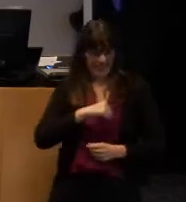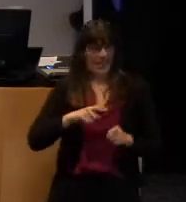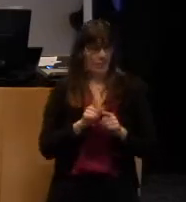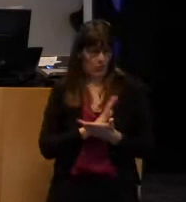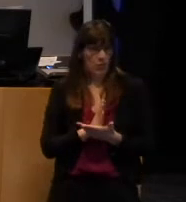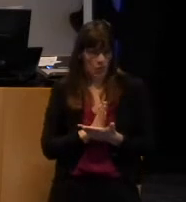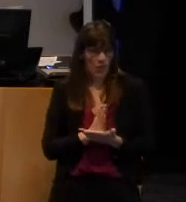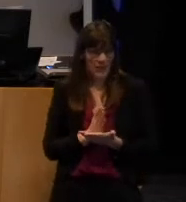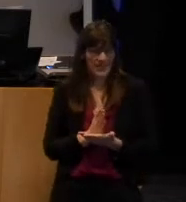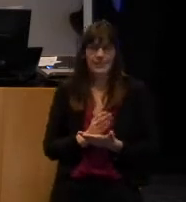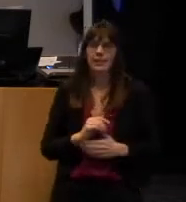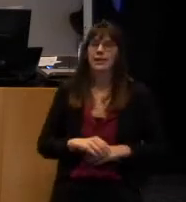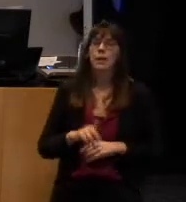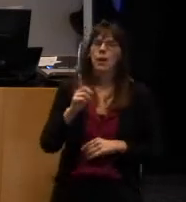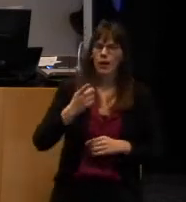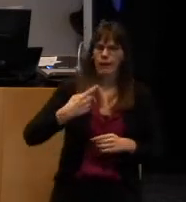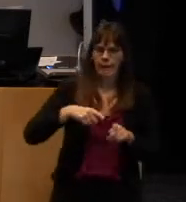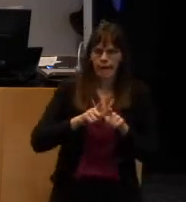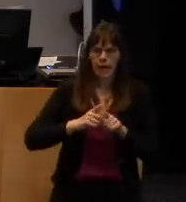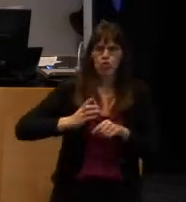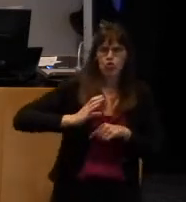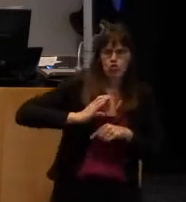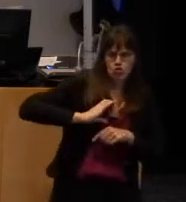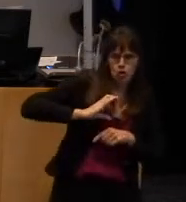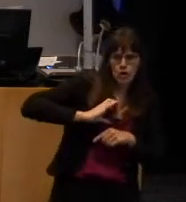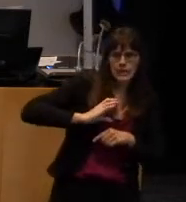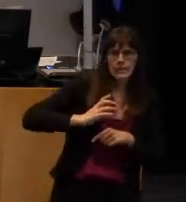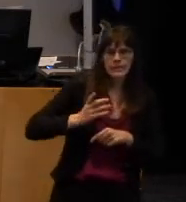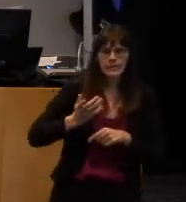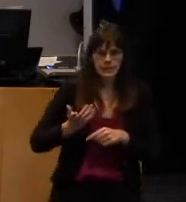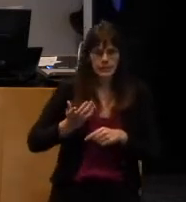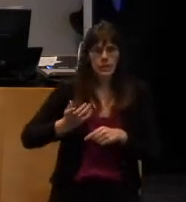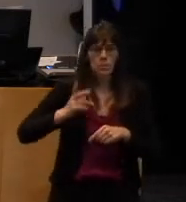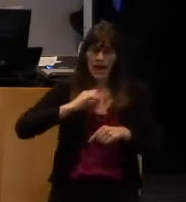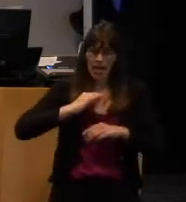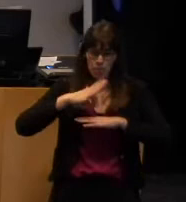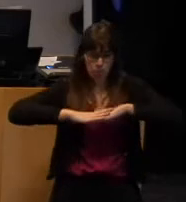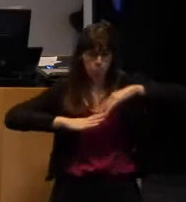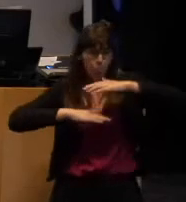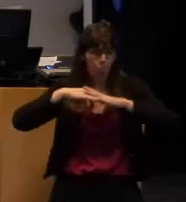but just to say that we were colleagues would not justify the multilayerdness of our relationships